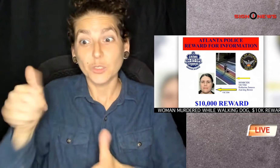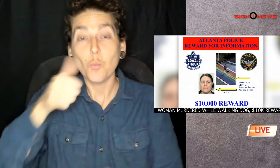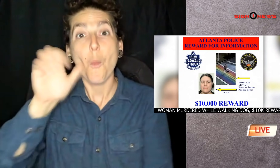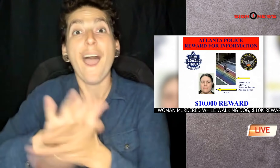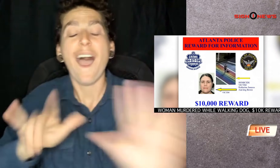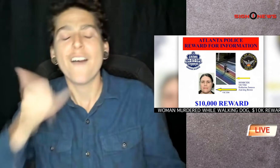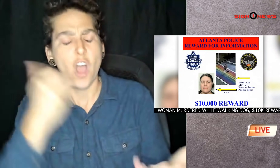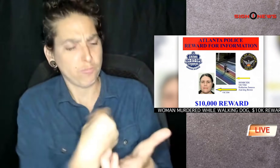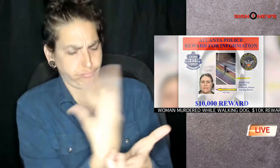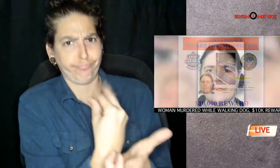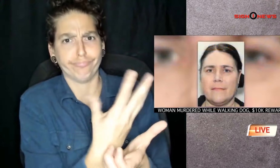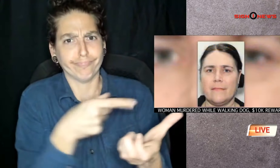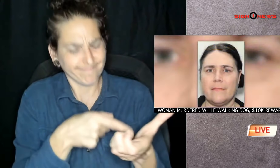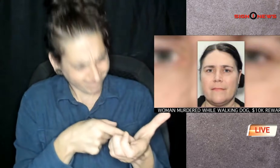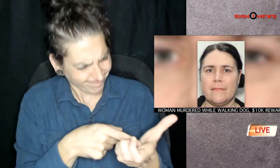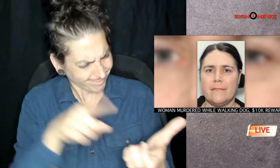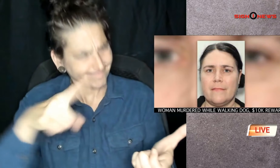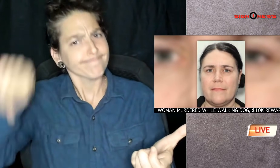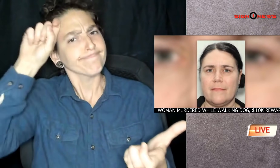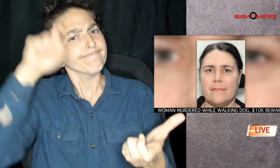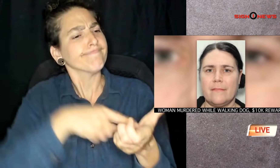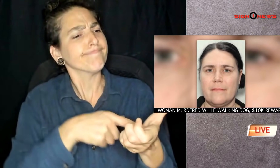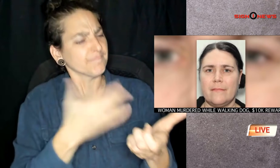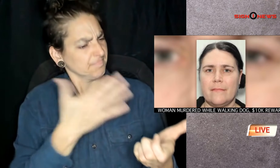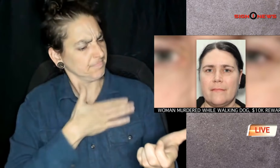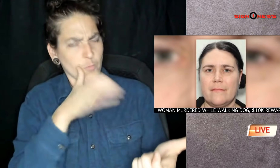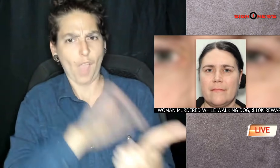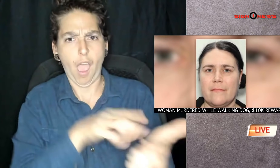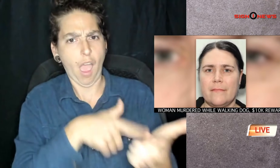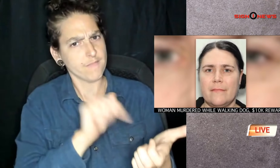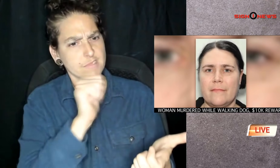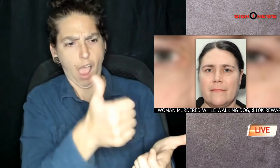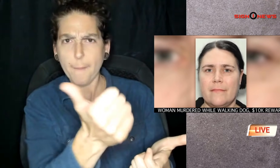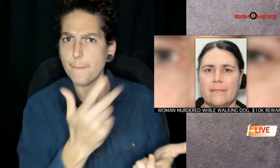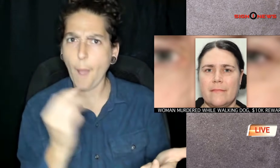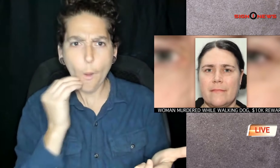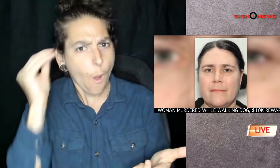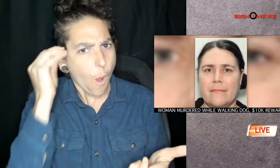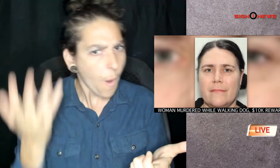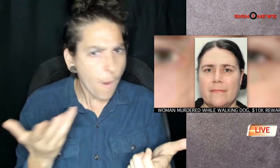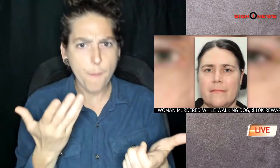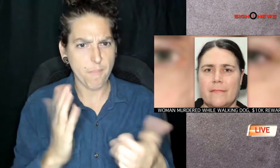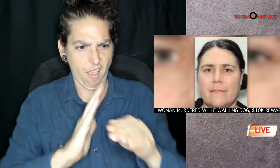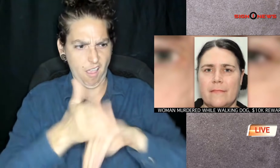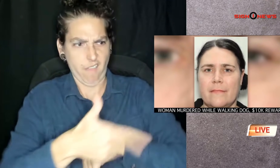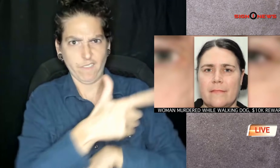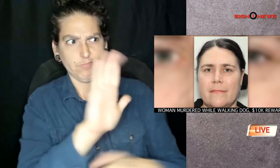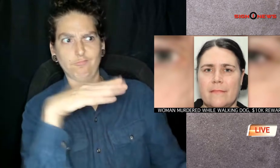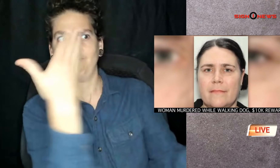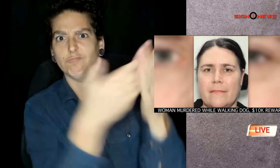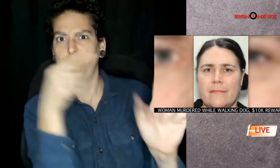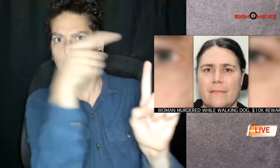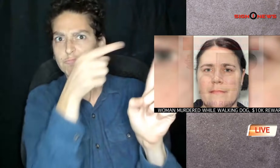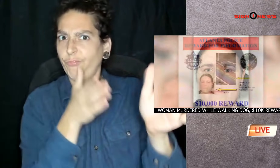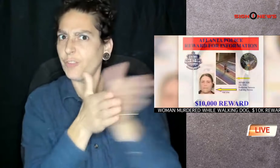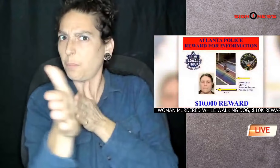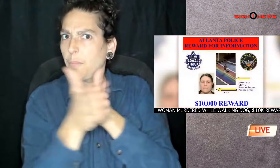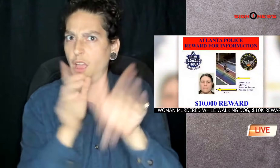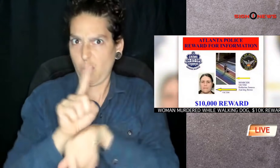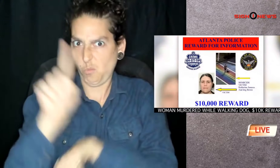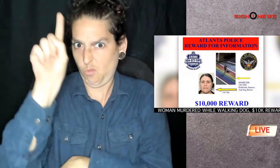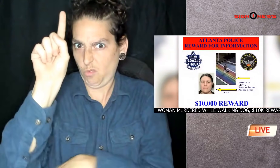wife pinged her phone when she didn't return home and when she arrived at the park around